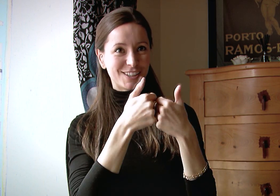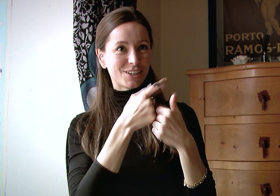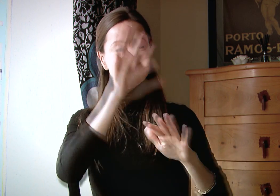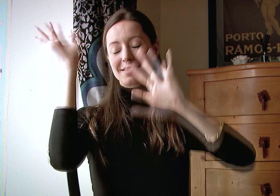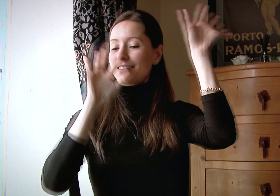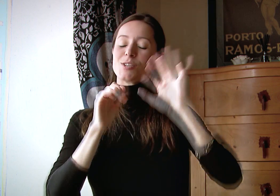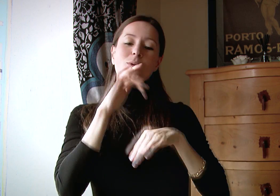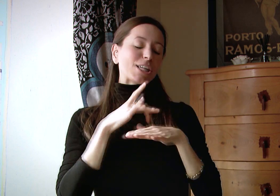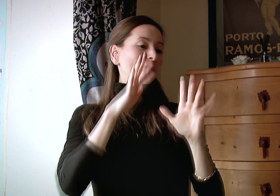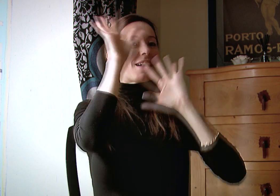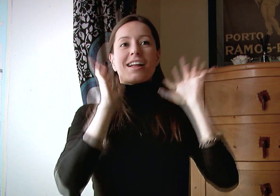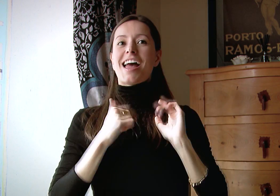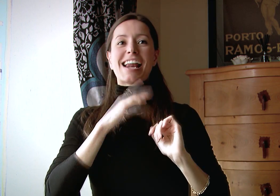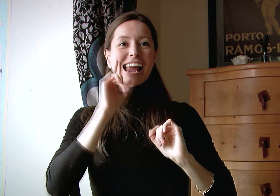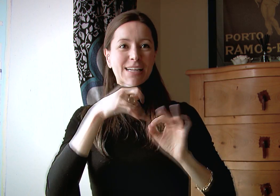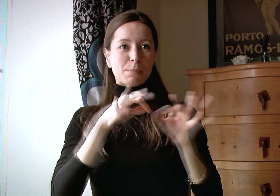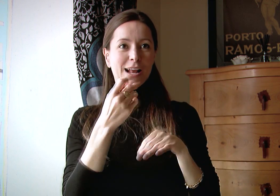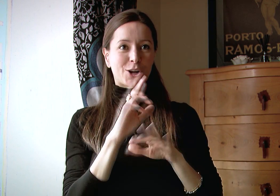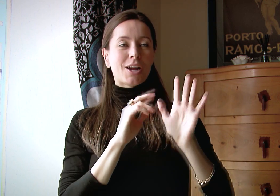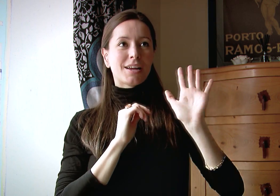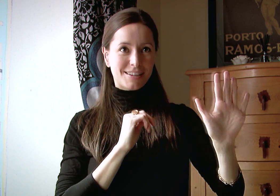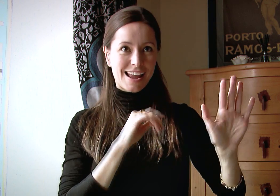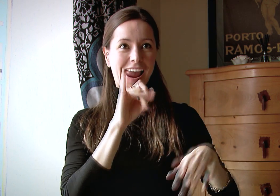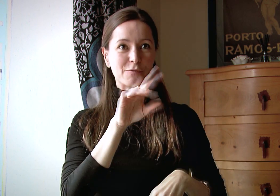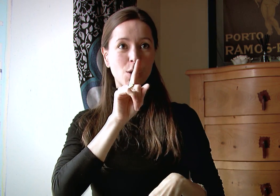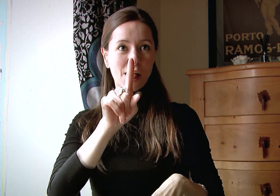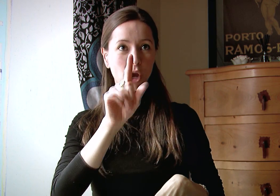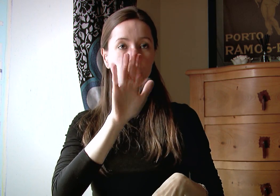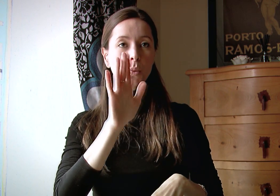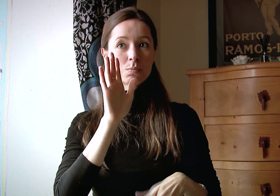resistant to letting me touch her face. I had to explain to her that if she went up on stage, the blue on her face would